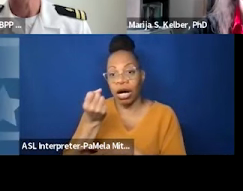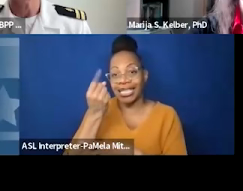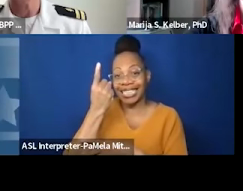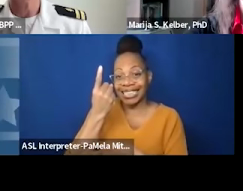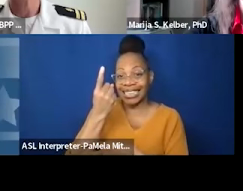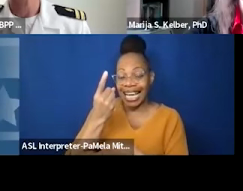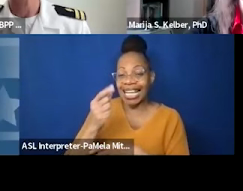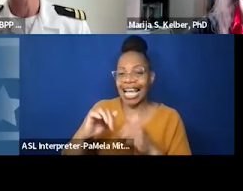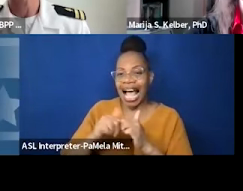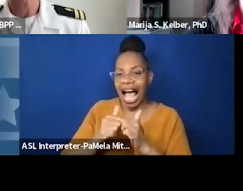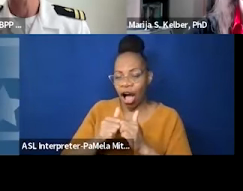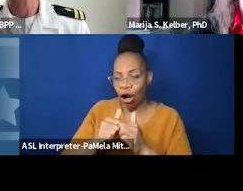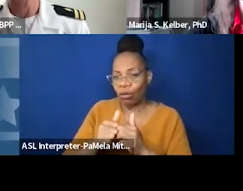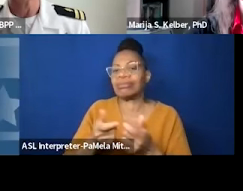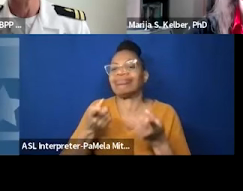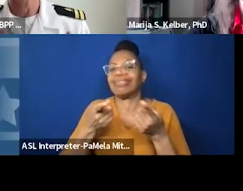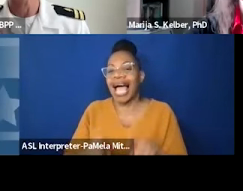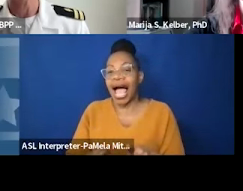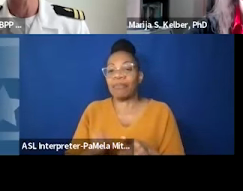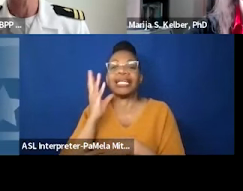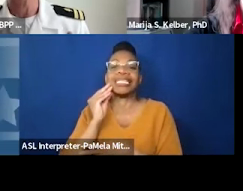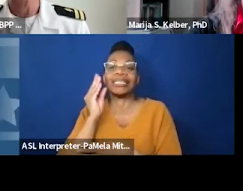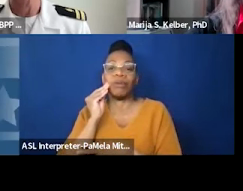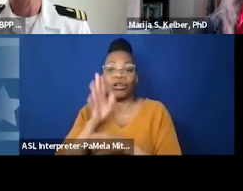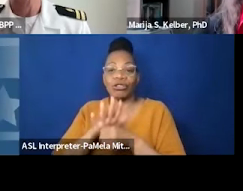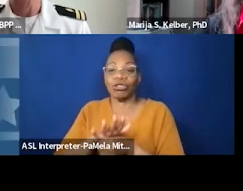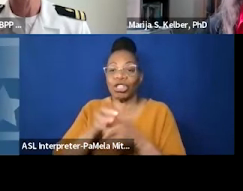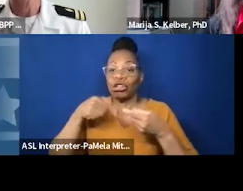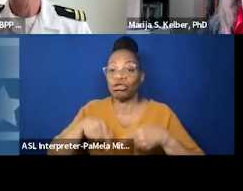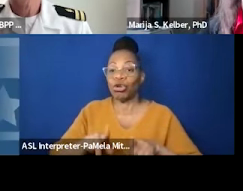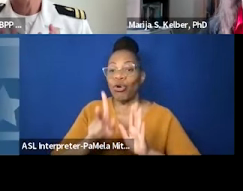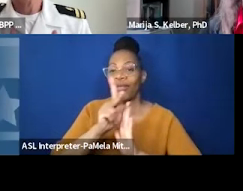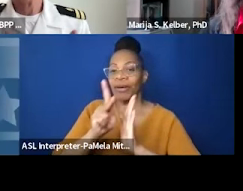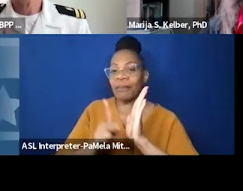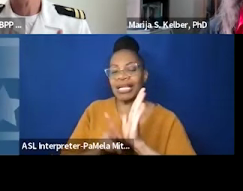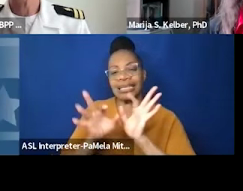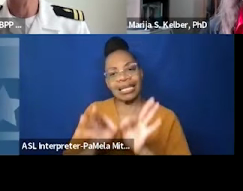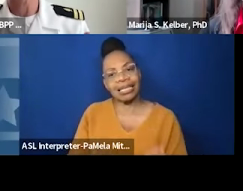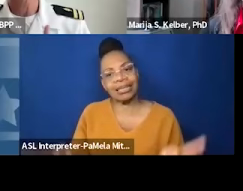and experience of stress may have during these periods is extremely important. And this tool again